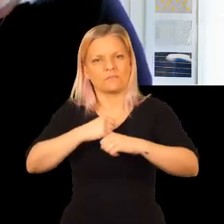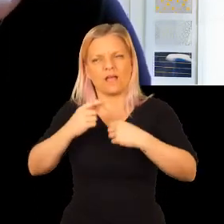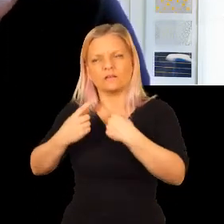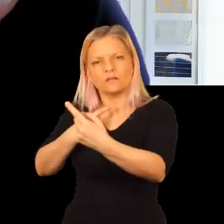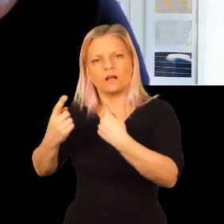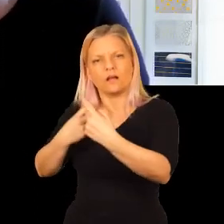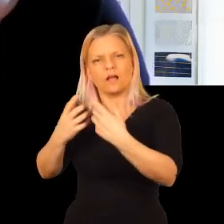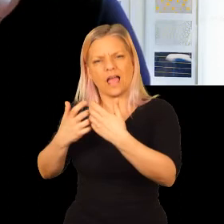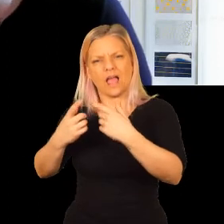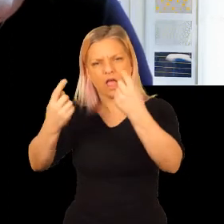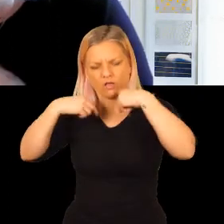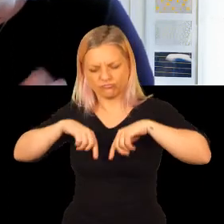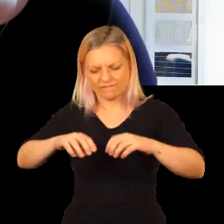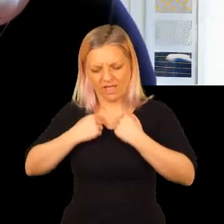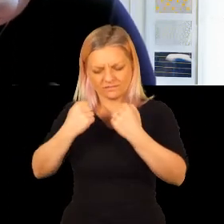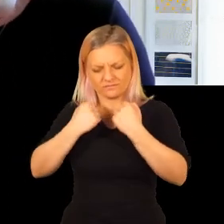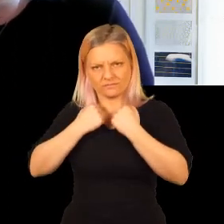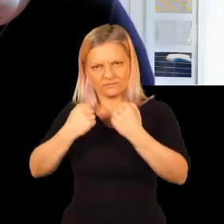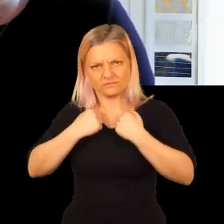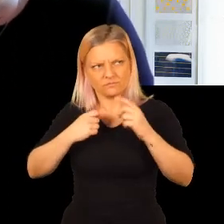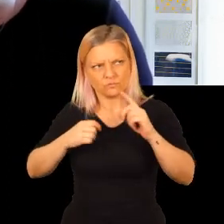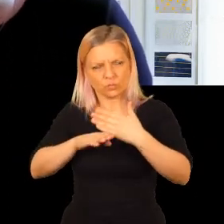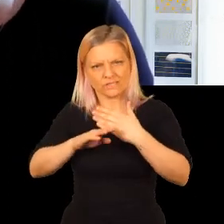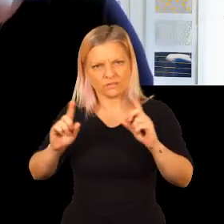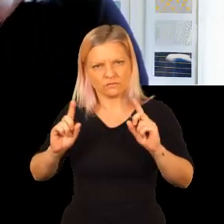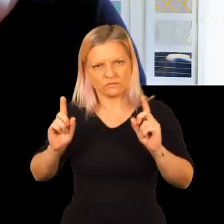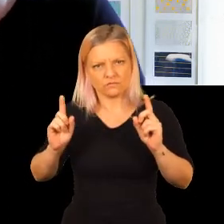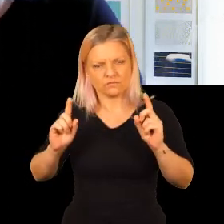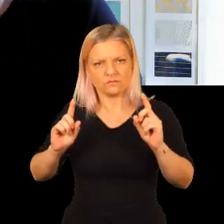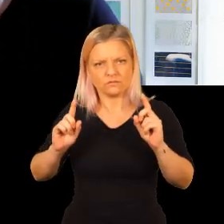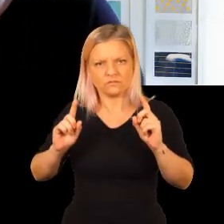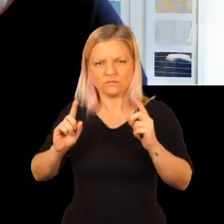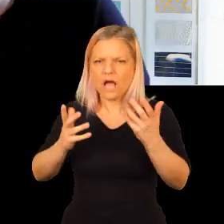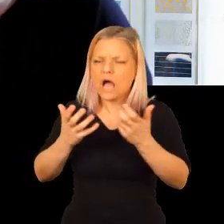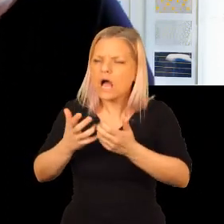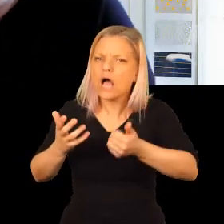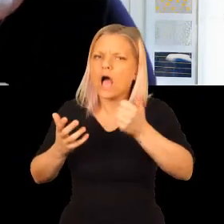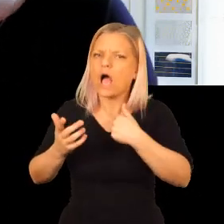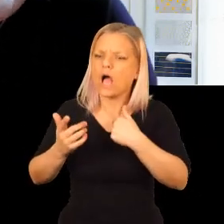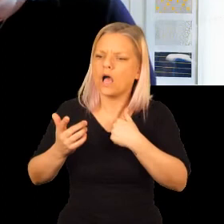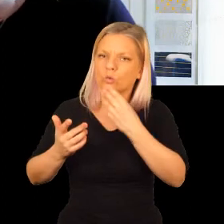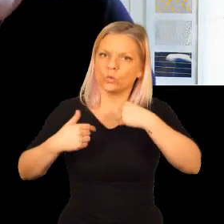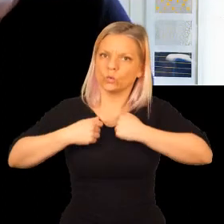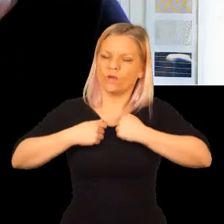a reflective space how can we reflect on what it is we're doing how can we use our values as